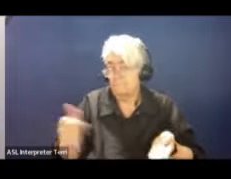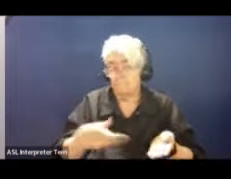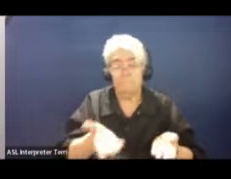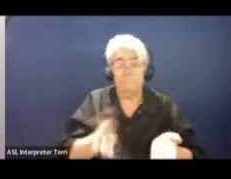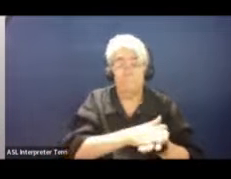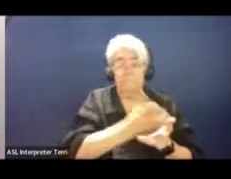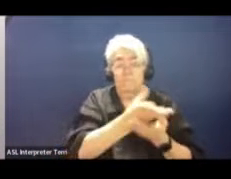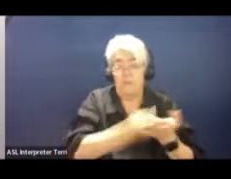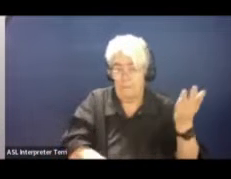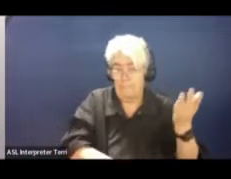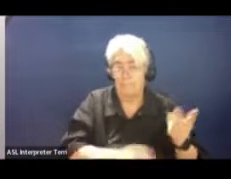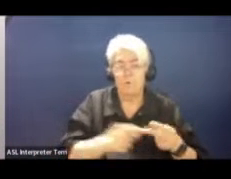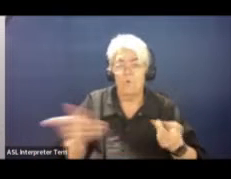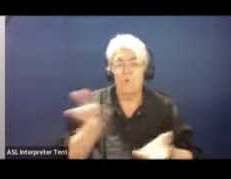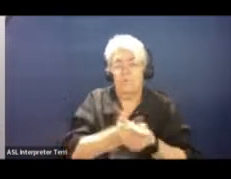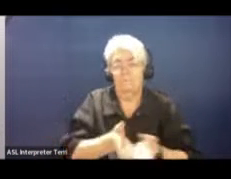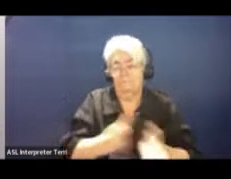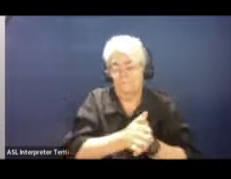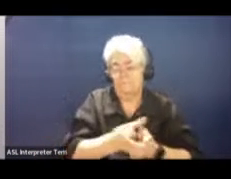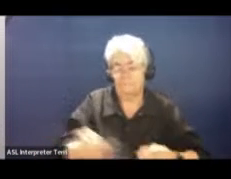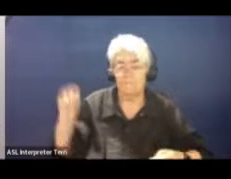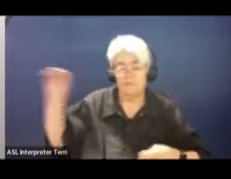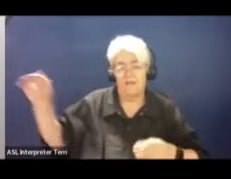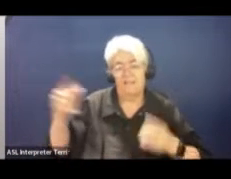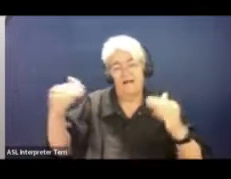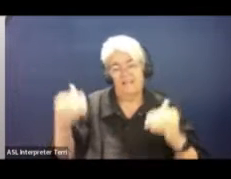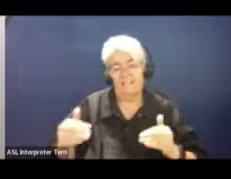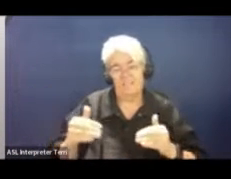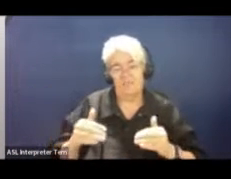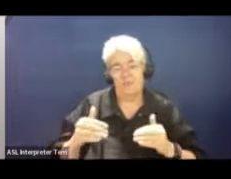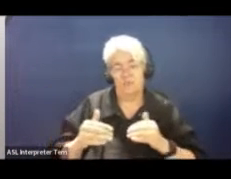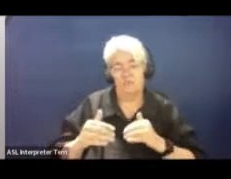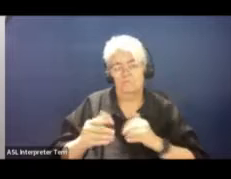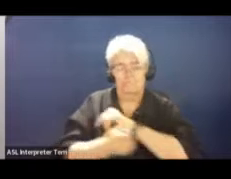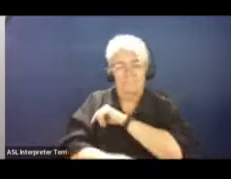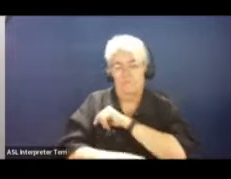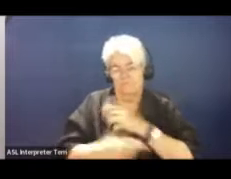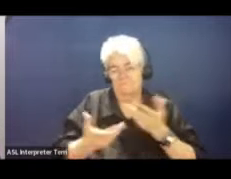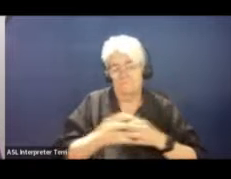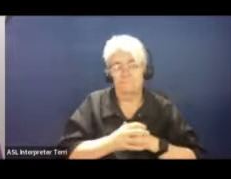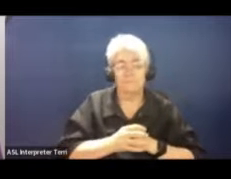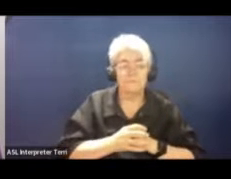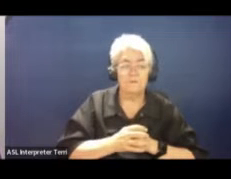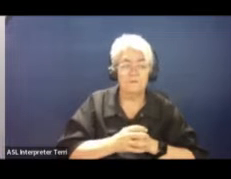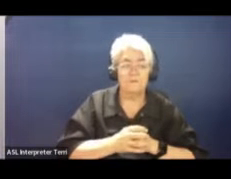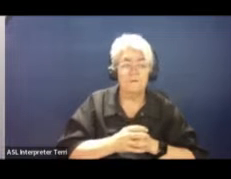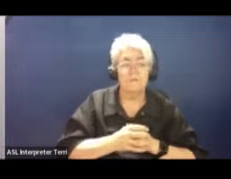get gets put down on a lesser level and as a small infraction on the record. In REACH court,